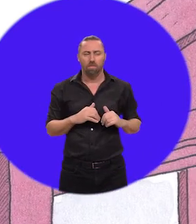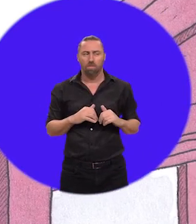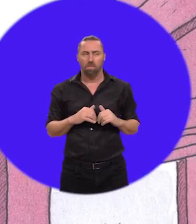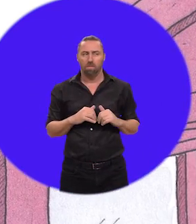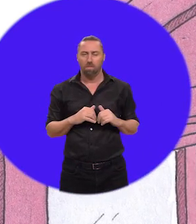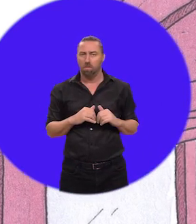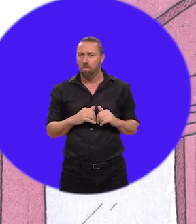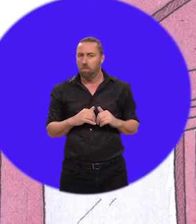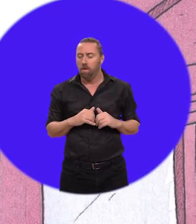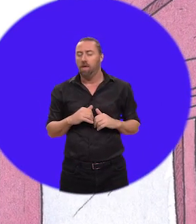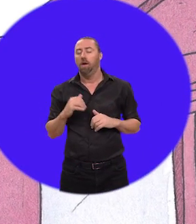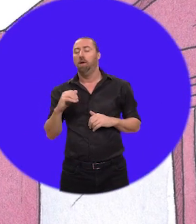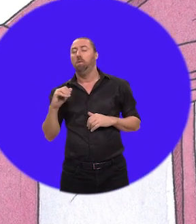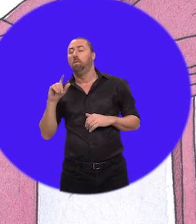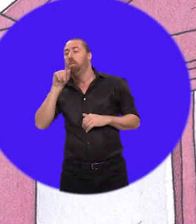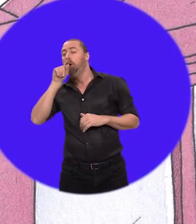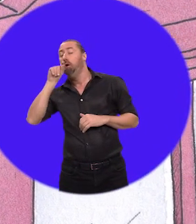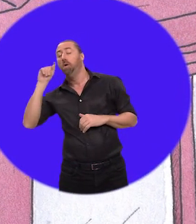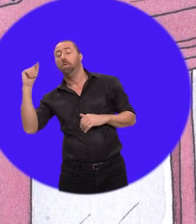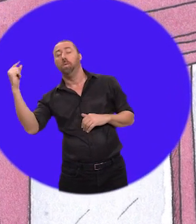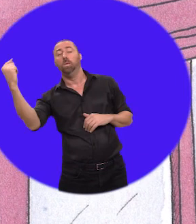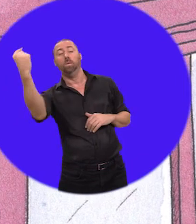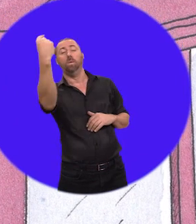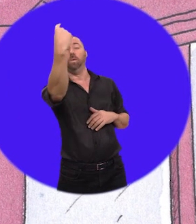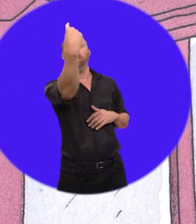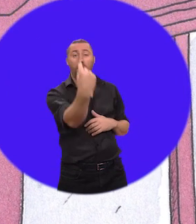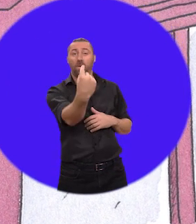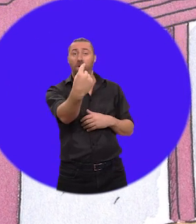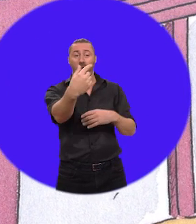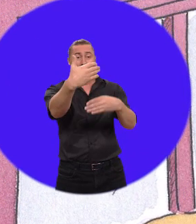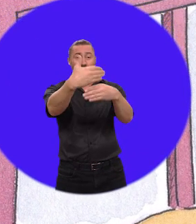Then, a small gray bird appeared at the window.